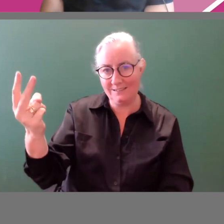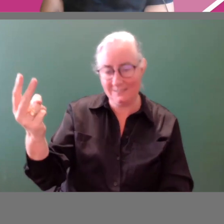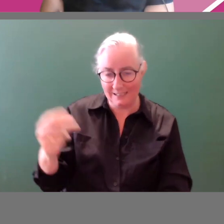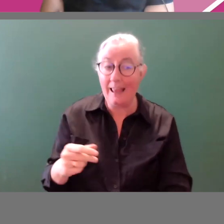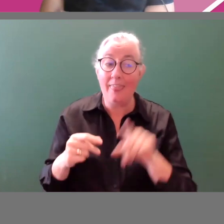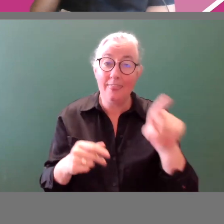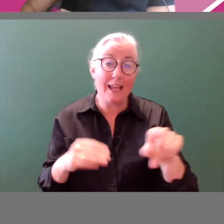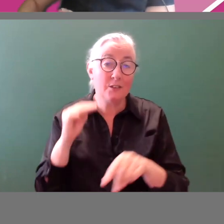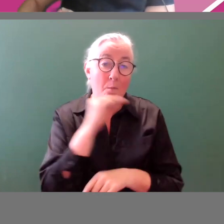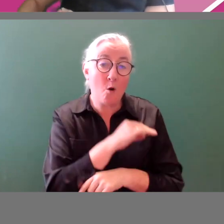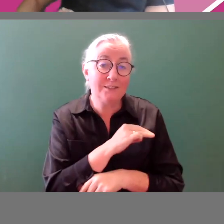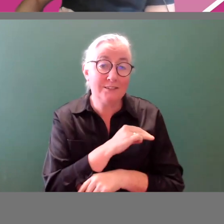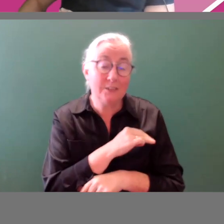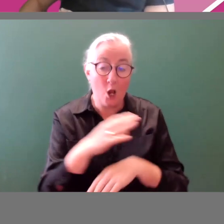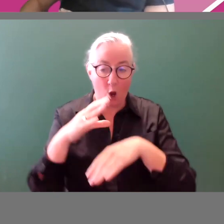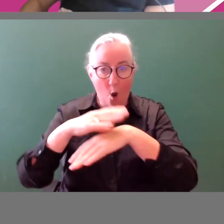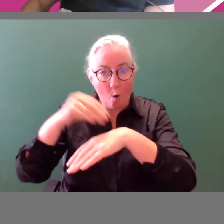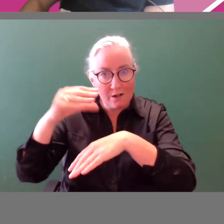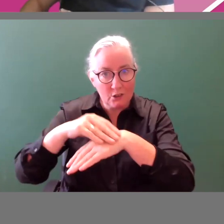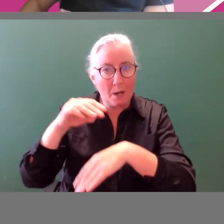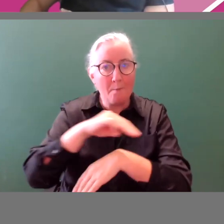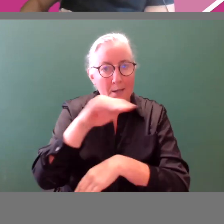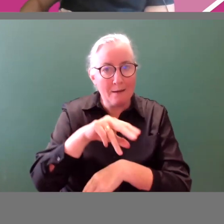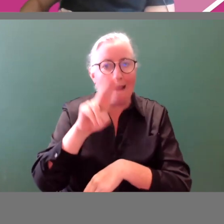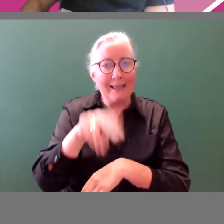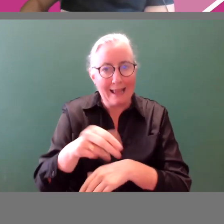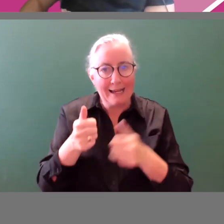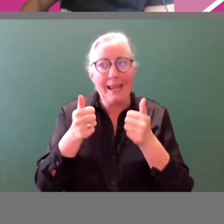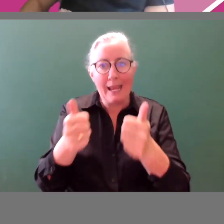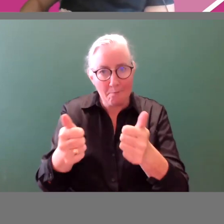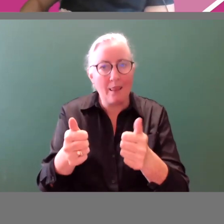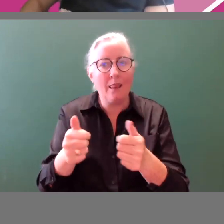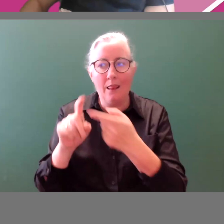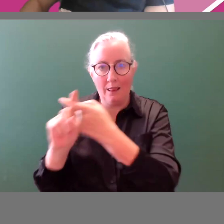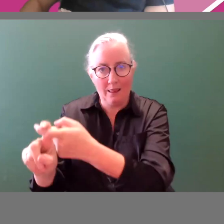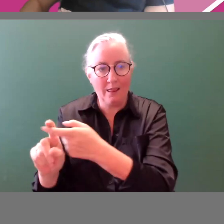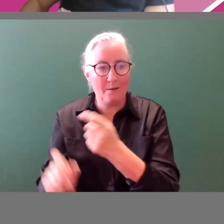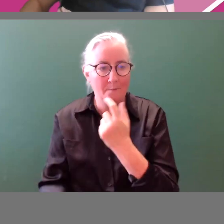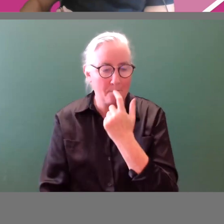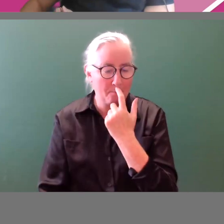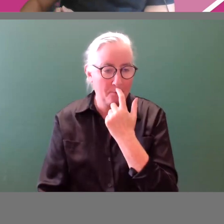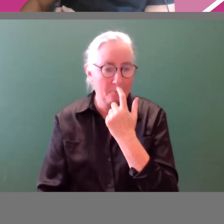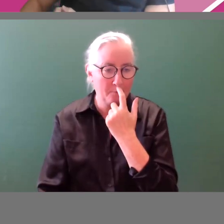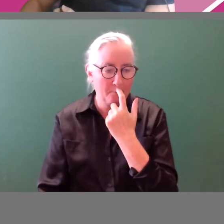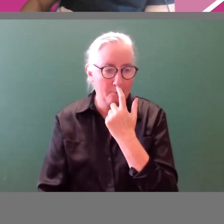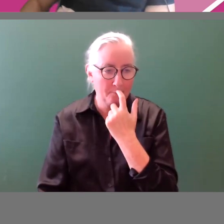to the importance of older people being able to age in place for as long as possible. So